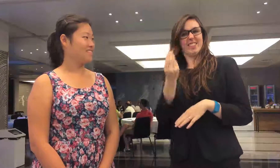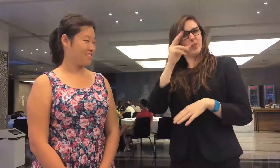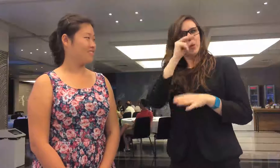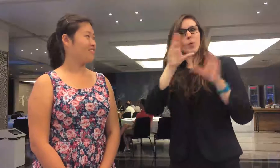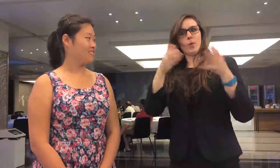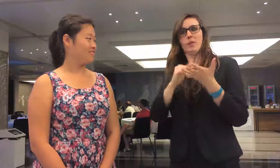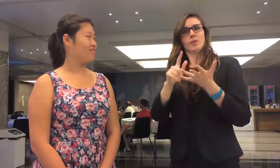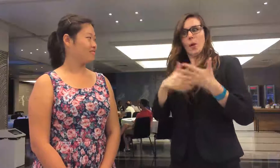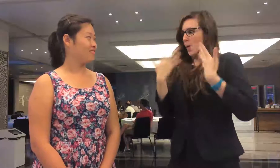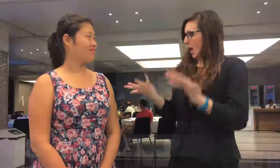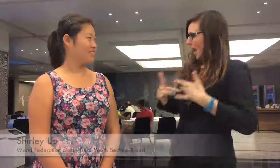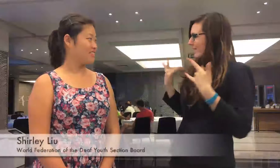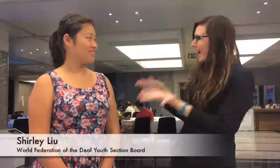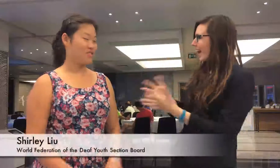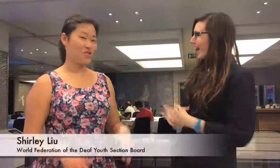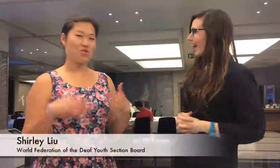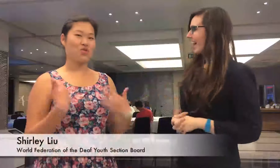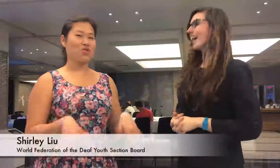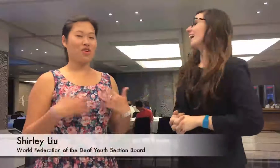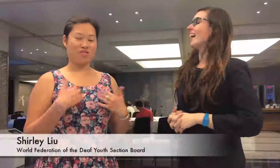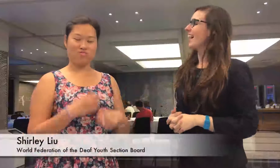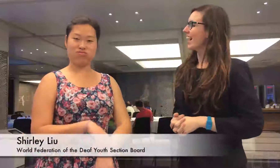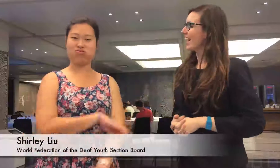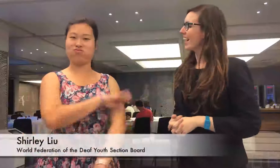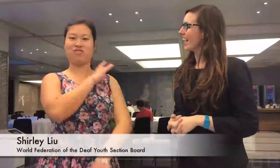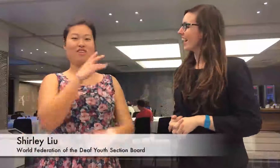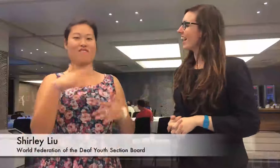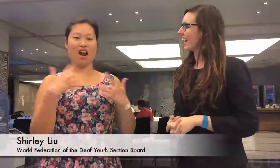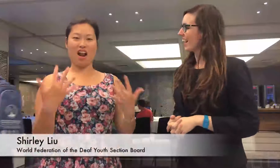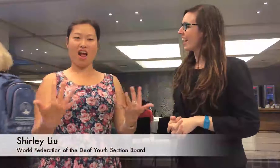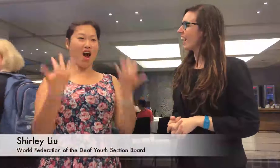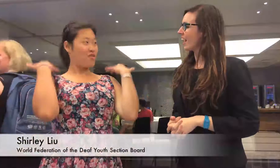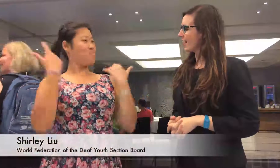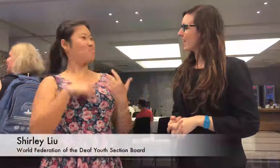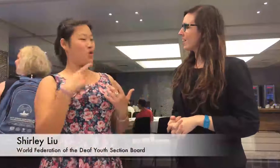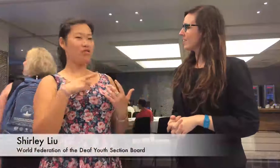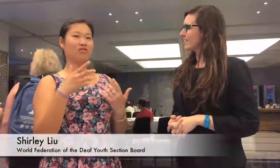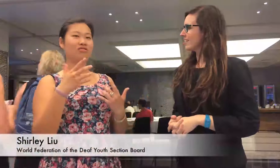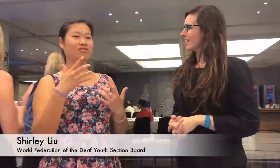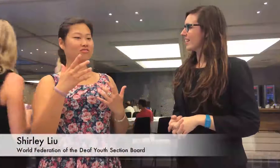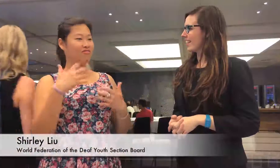So, Shirley, how do you feel? Well, it's amazing. I feel so inspired and a little overwhelmed.